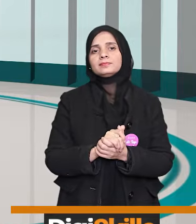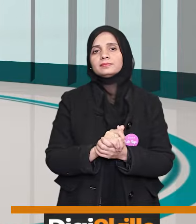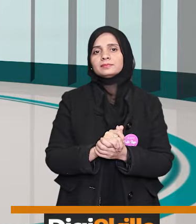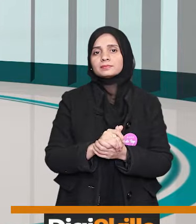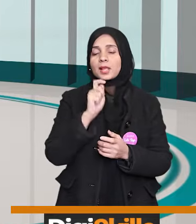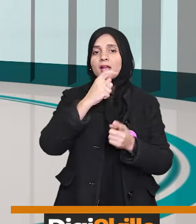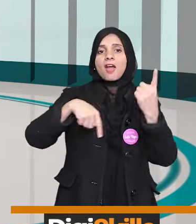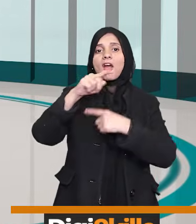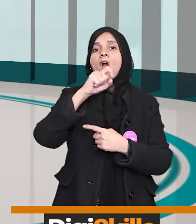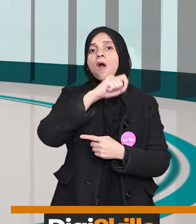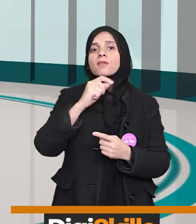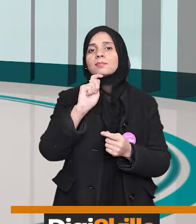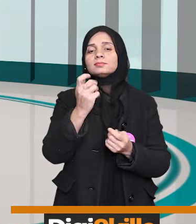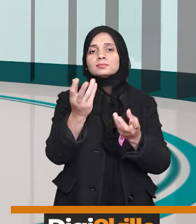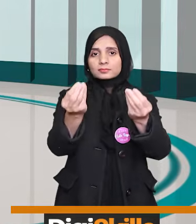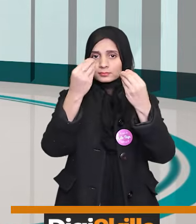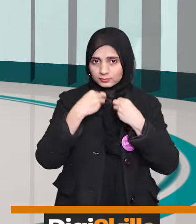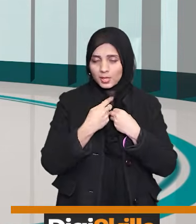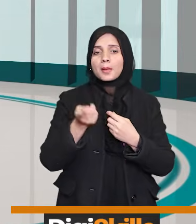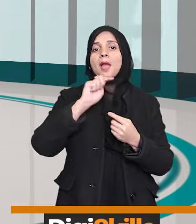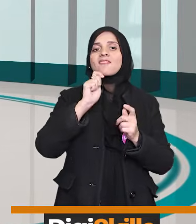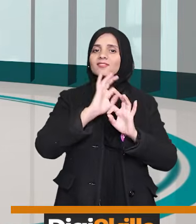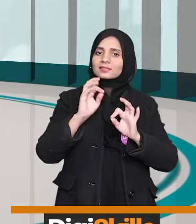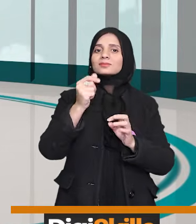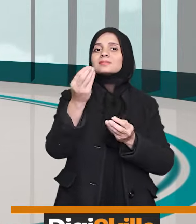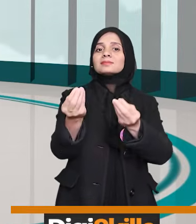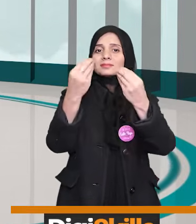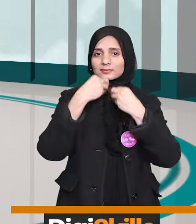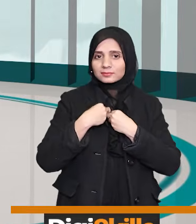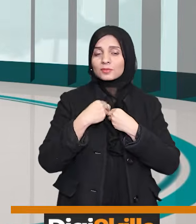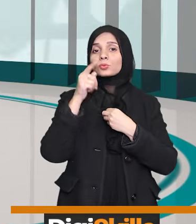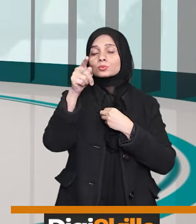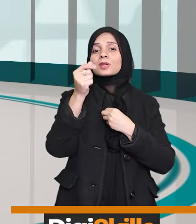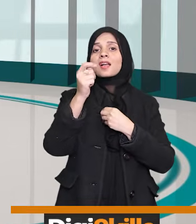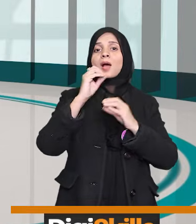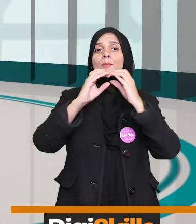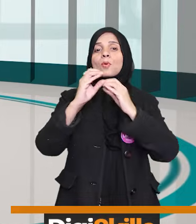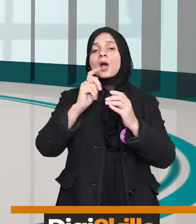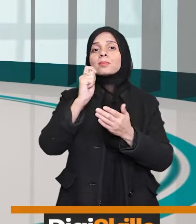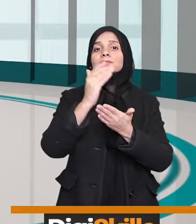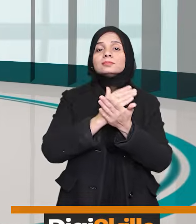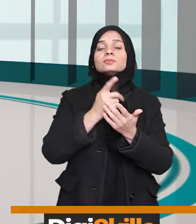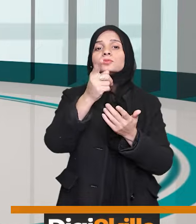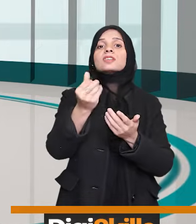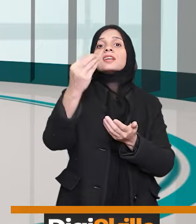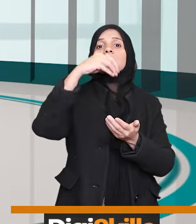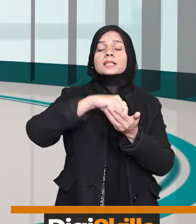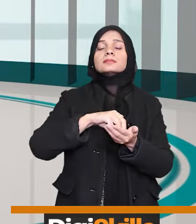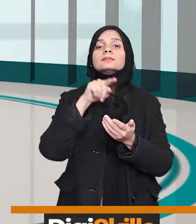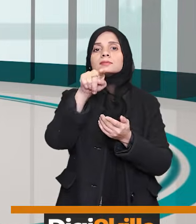he is giving you business followed by money. For that he is taking business value,